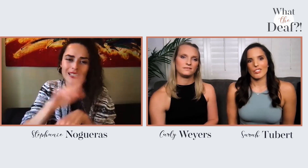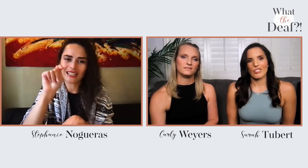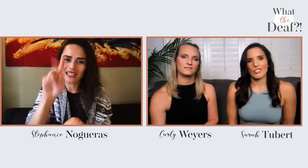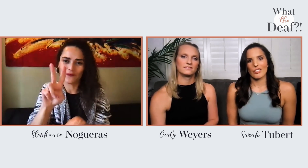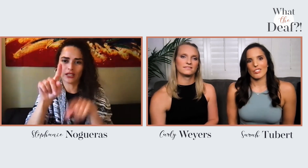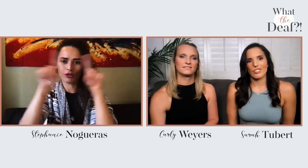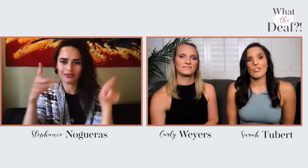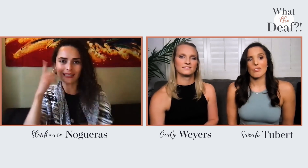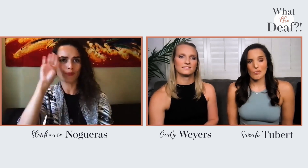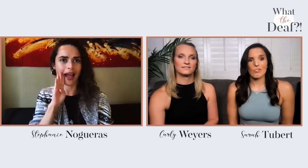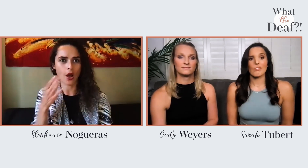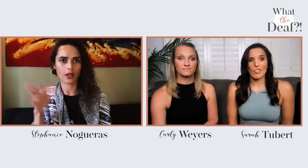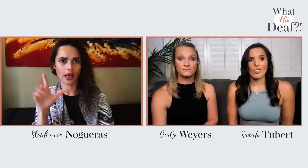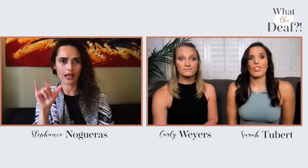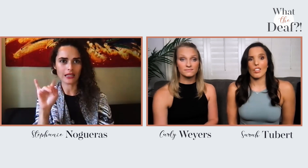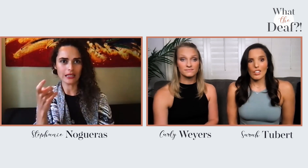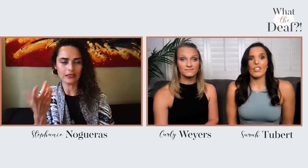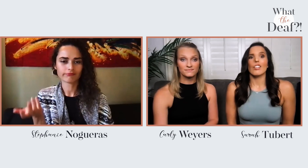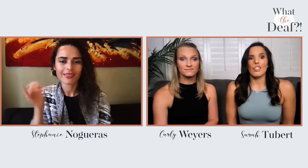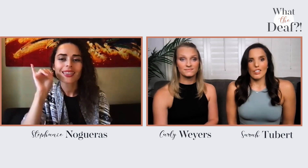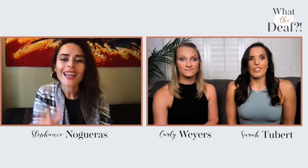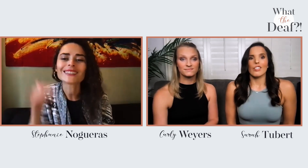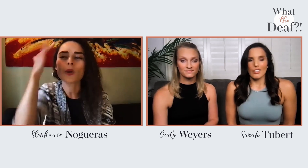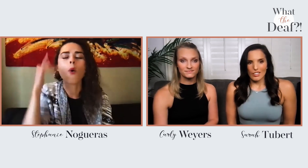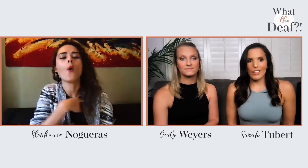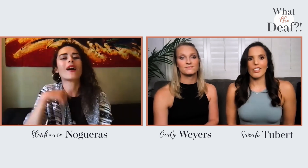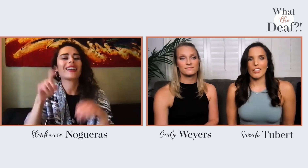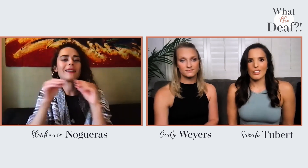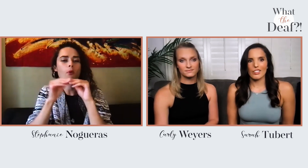that you only see dark-skinned Latinx individuals represented on television.